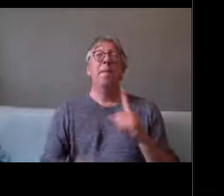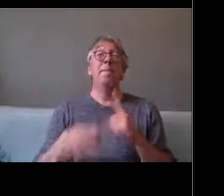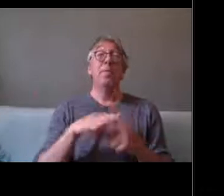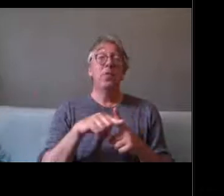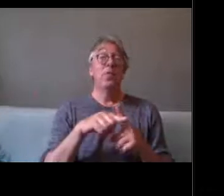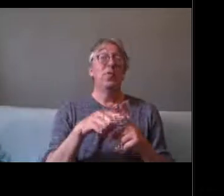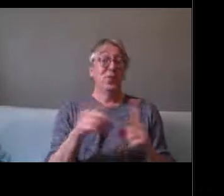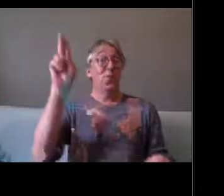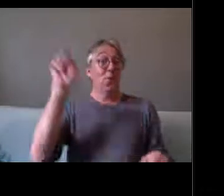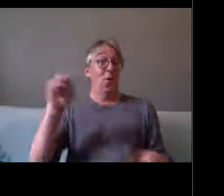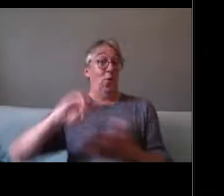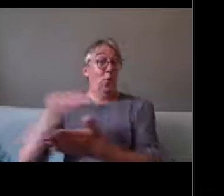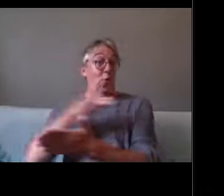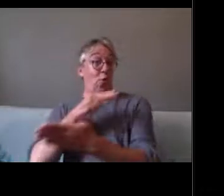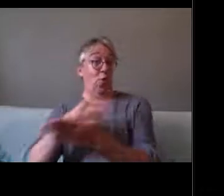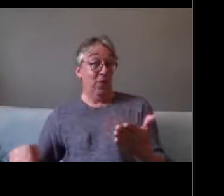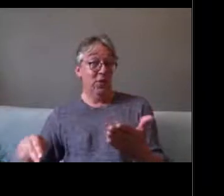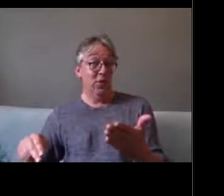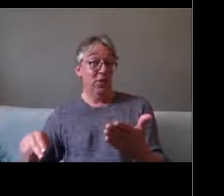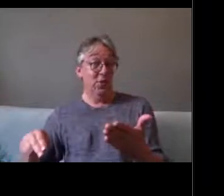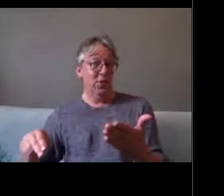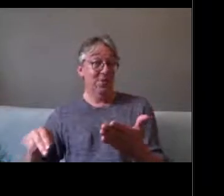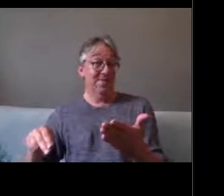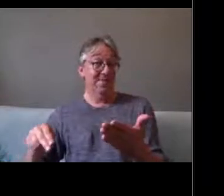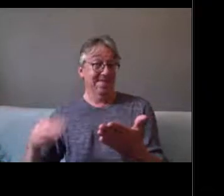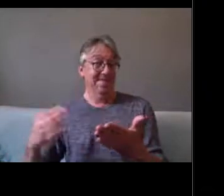This can really help to advocate for inclusive volunteerism